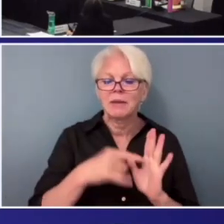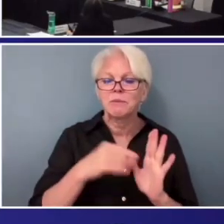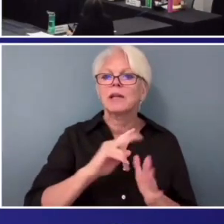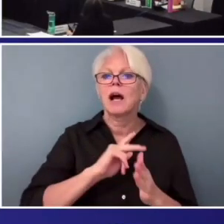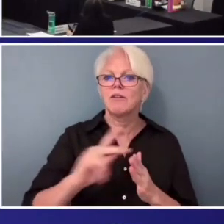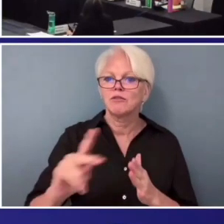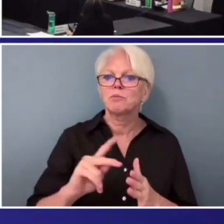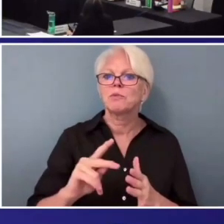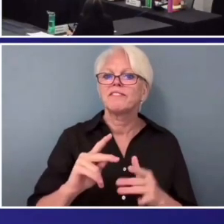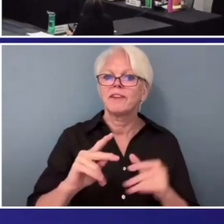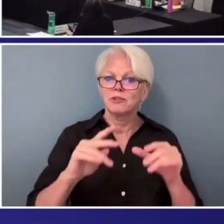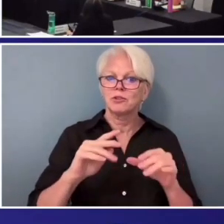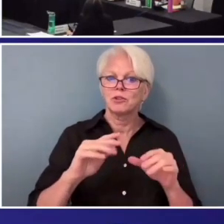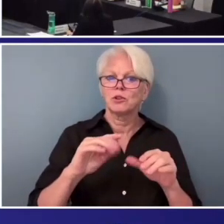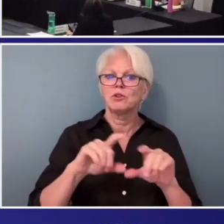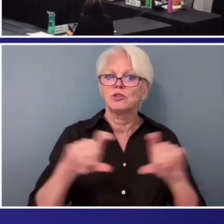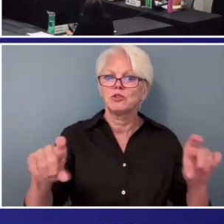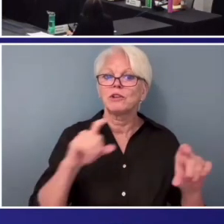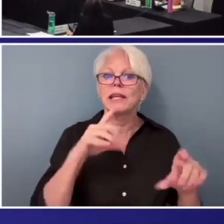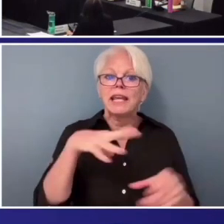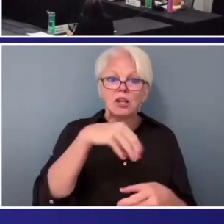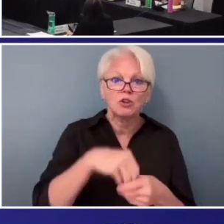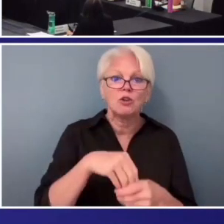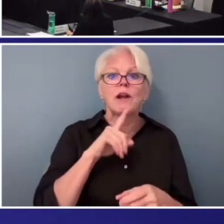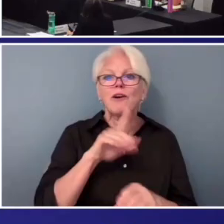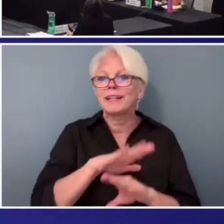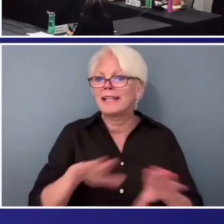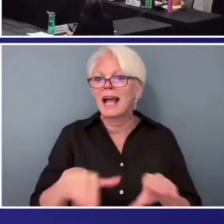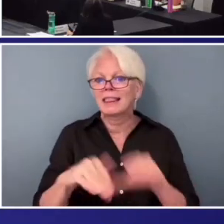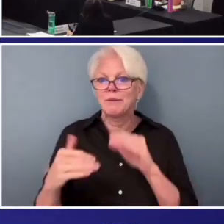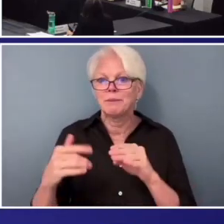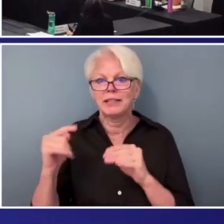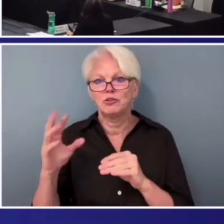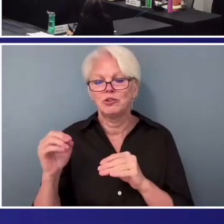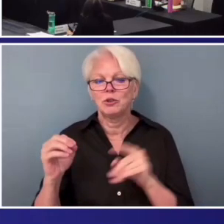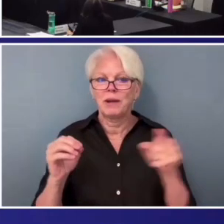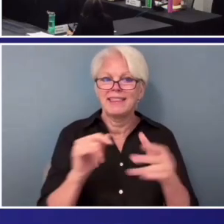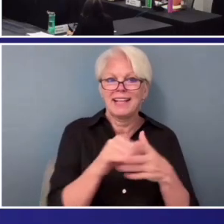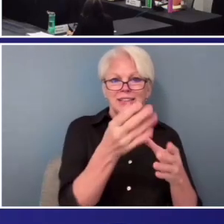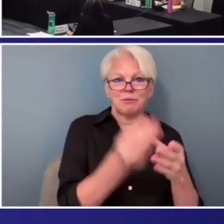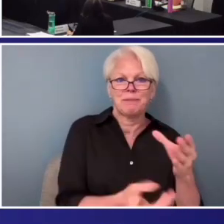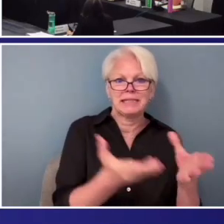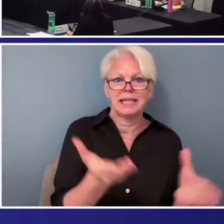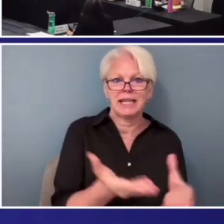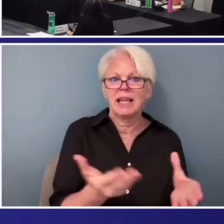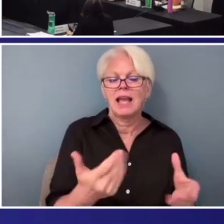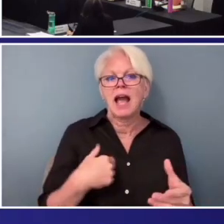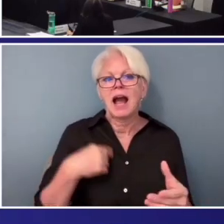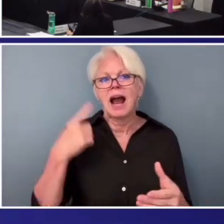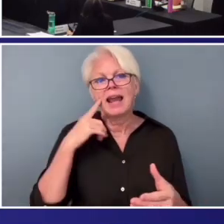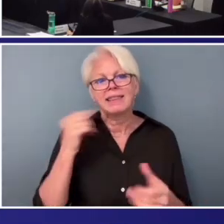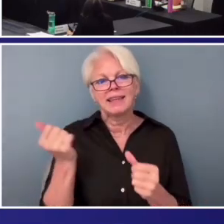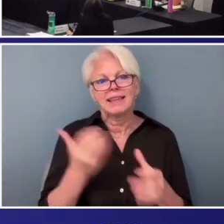but are not limited to, and that part is what's missing. And I think that causes us concern that